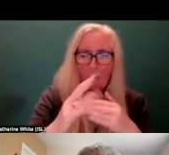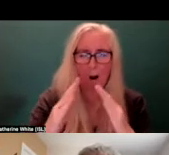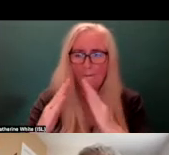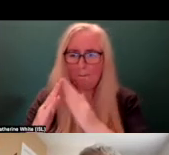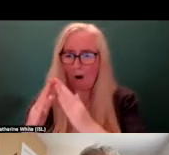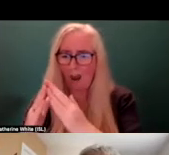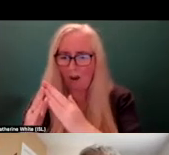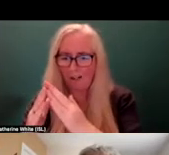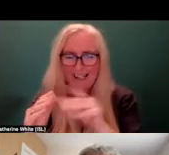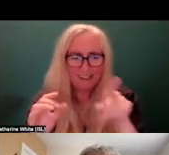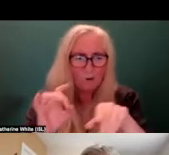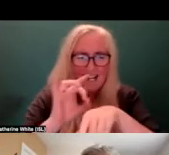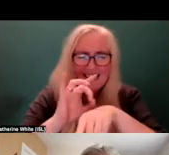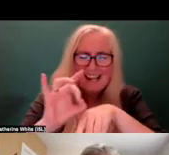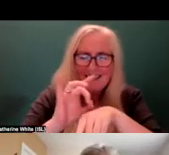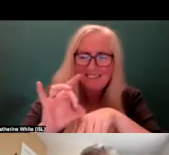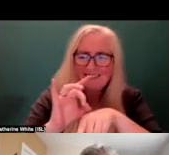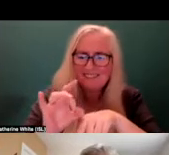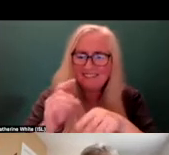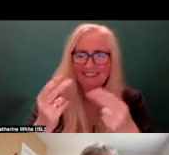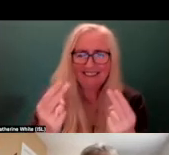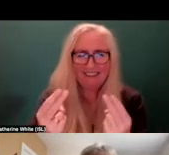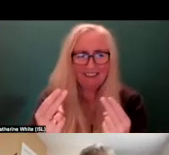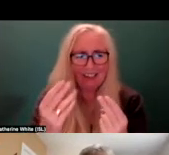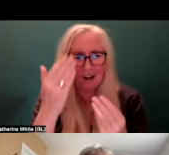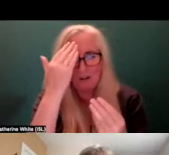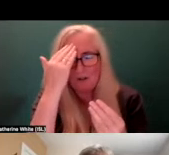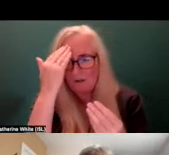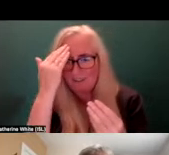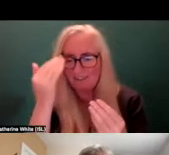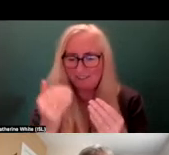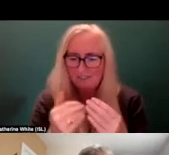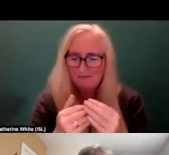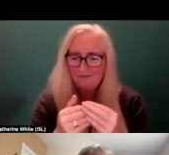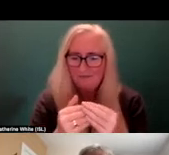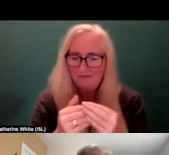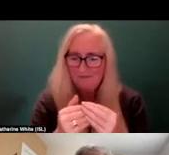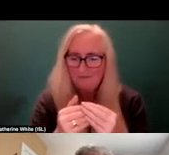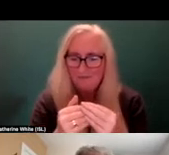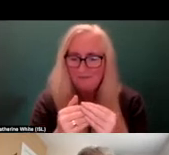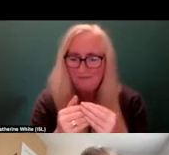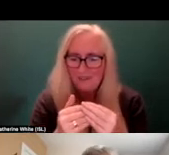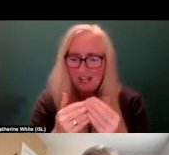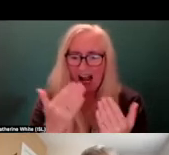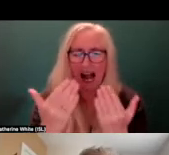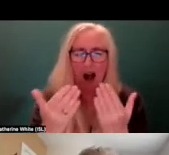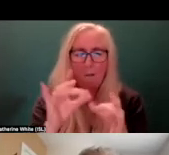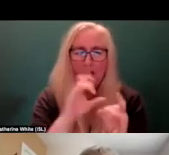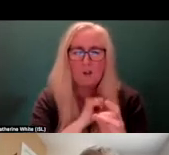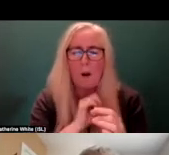overall bungalow, and they're the kinds of things our kind of layers of mediating